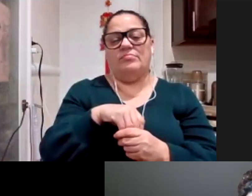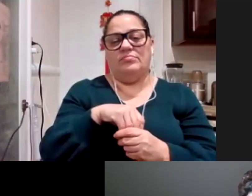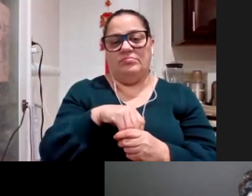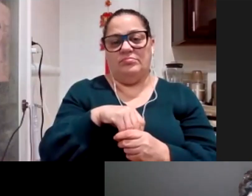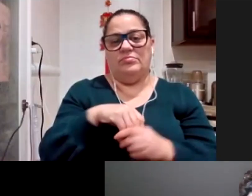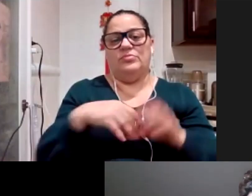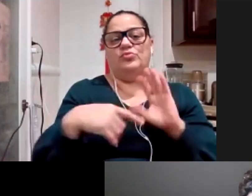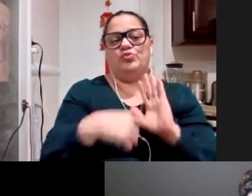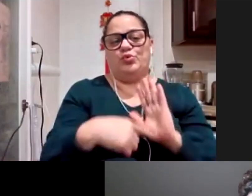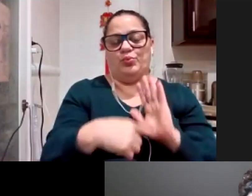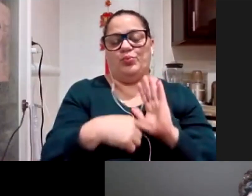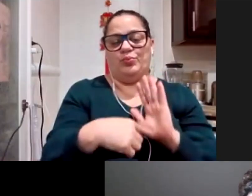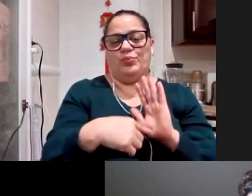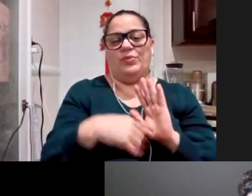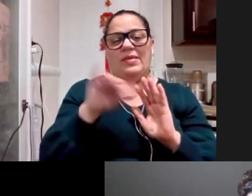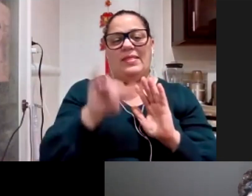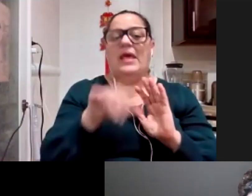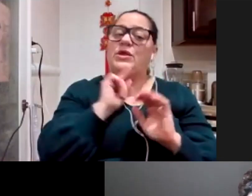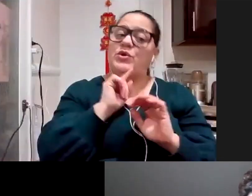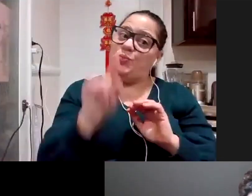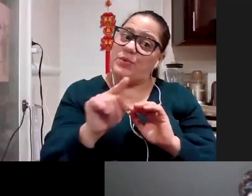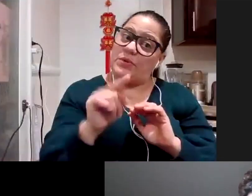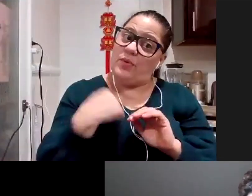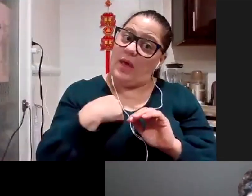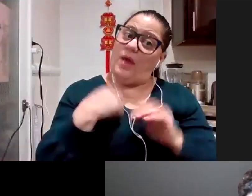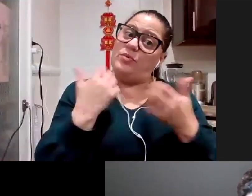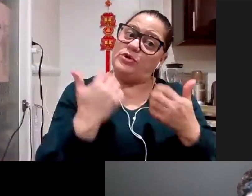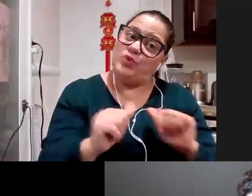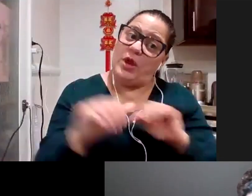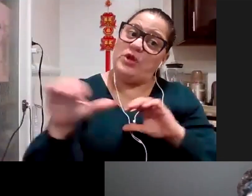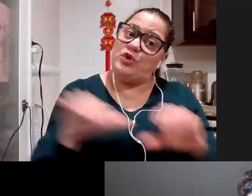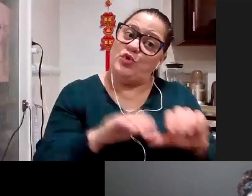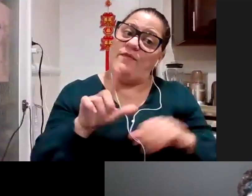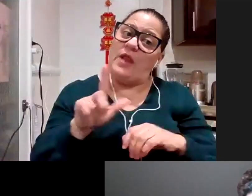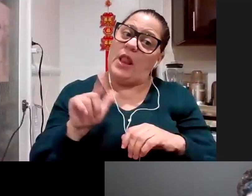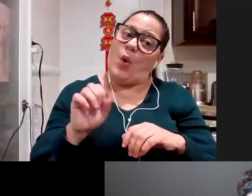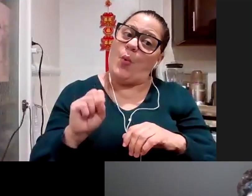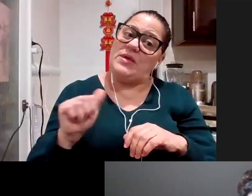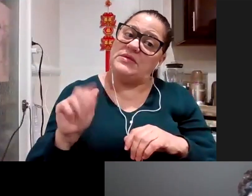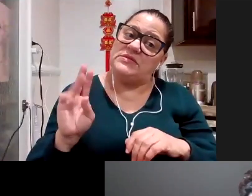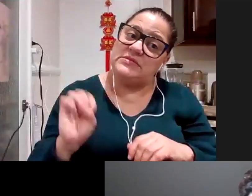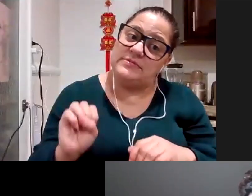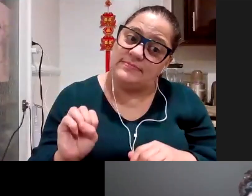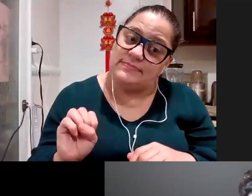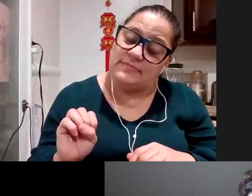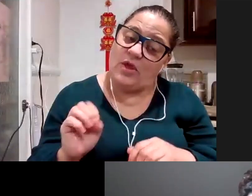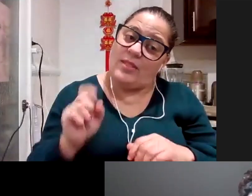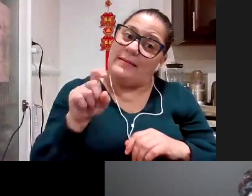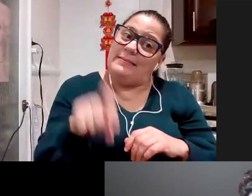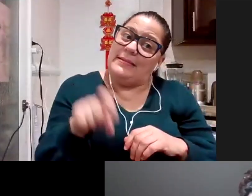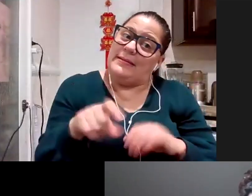that that is really what I was attempting to do for Lois is you know all I need is a art historian